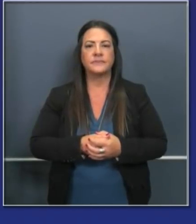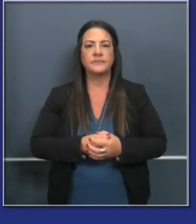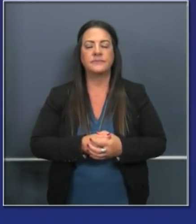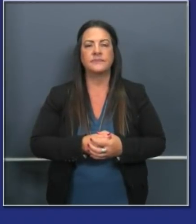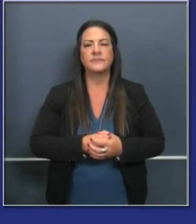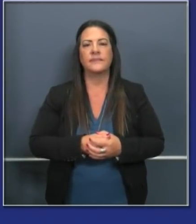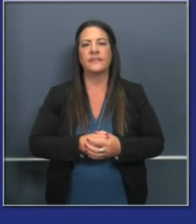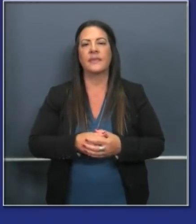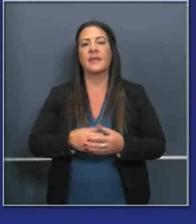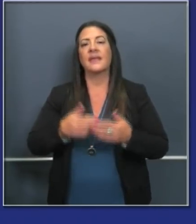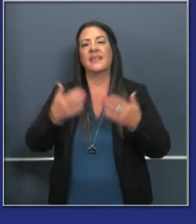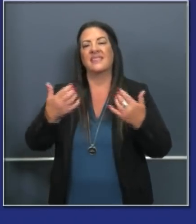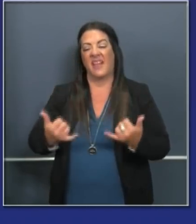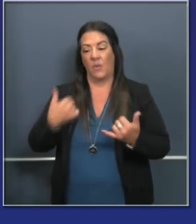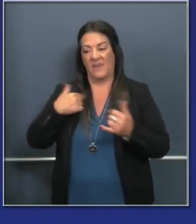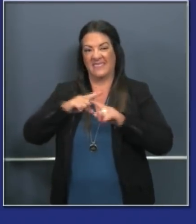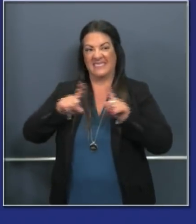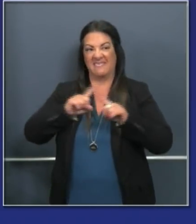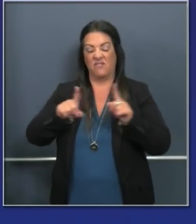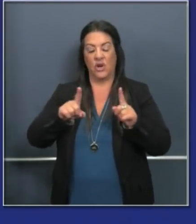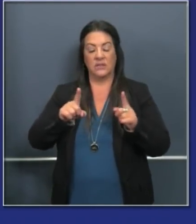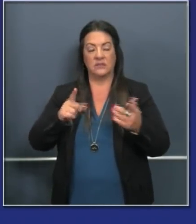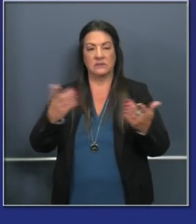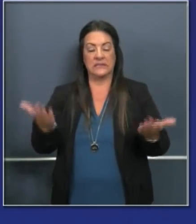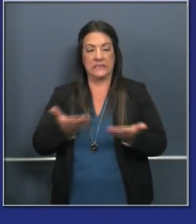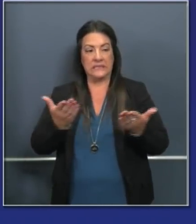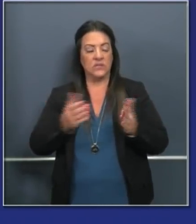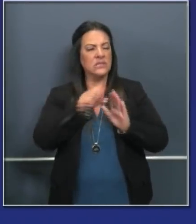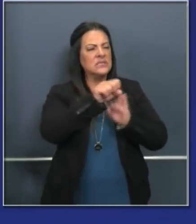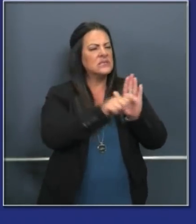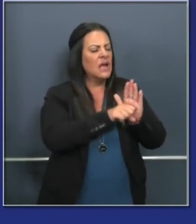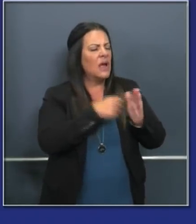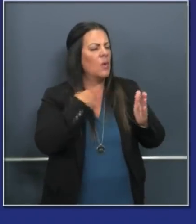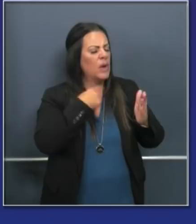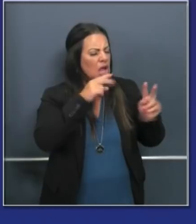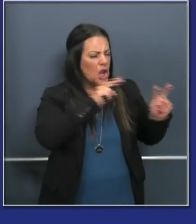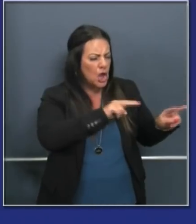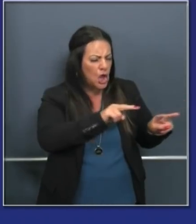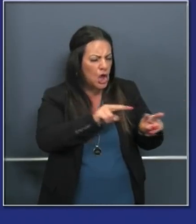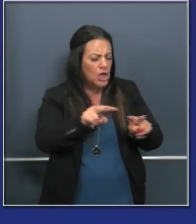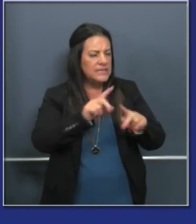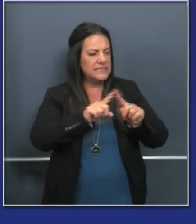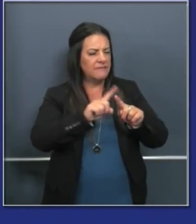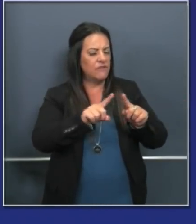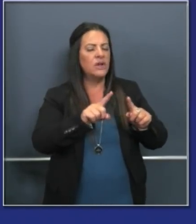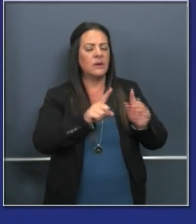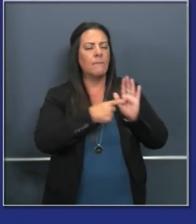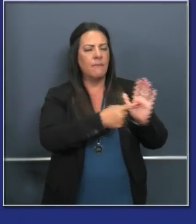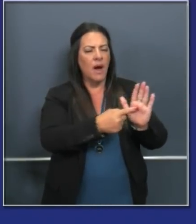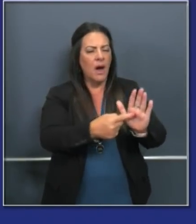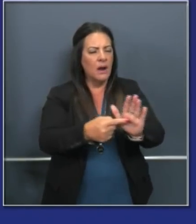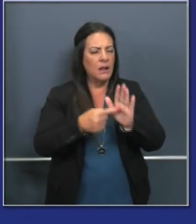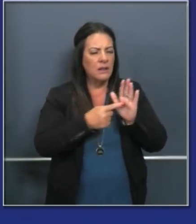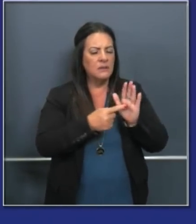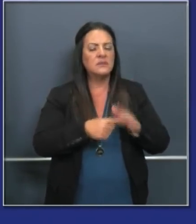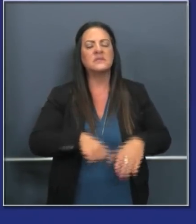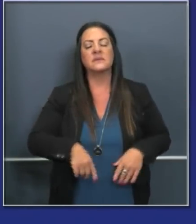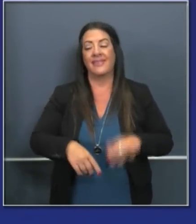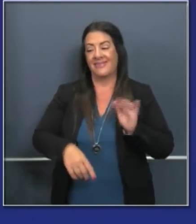LEVEL. THE. SLIDE YOU SEE IN FRONT OF YOU TAKES INTO ACCOUNT A NUMBER OF DIFFERENT MODELS THAT WE'VE BEEN LOOKING